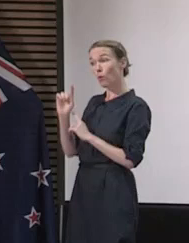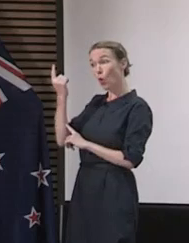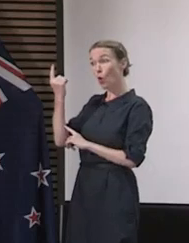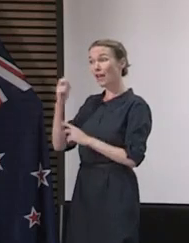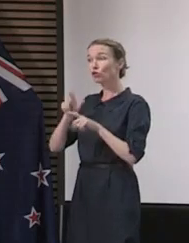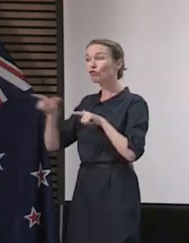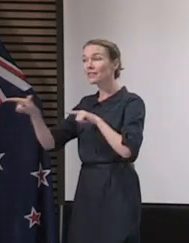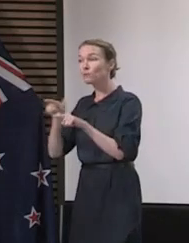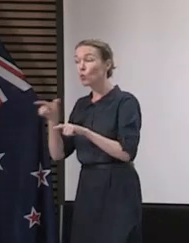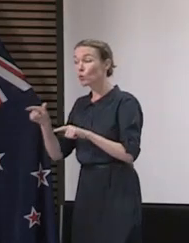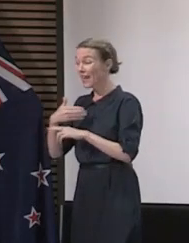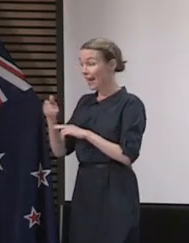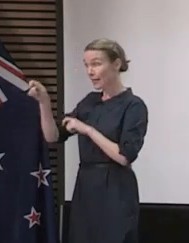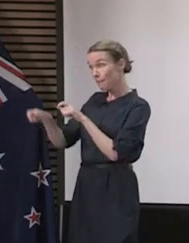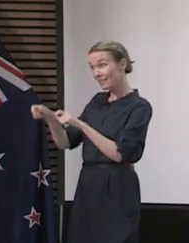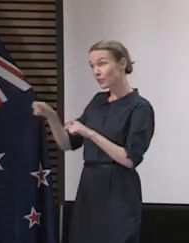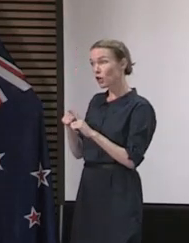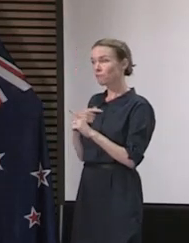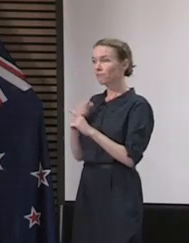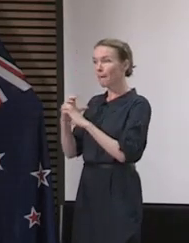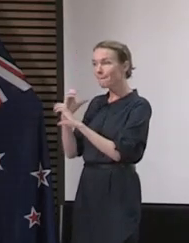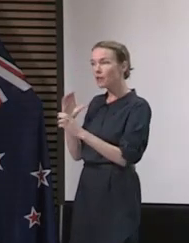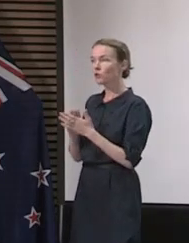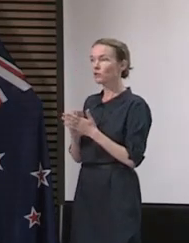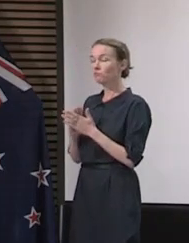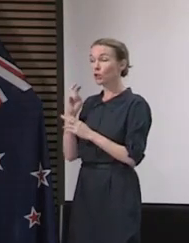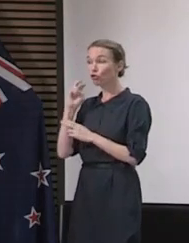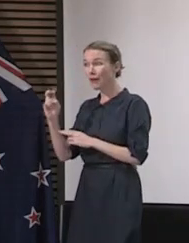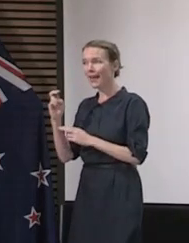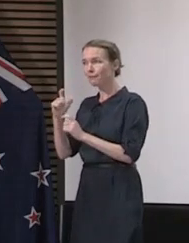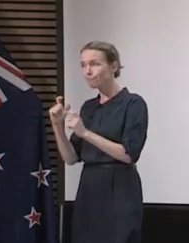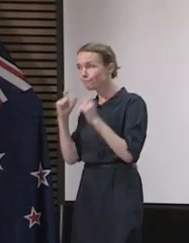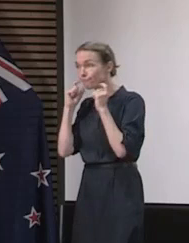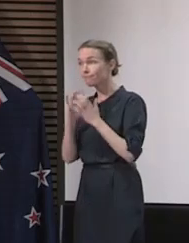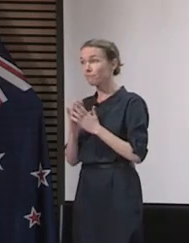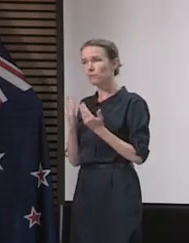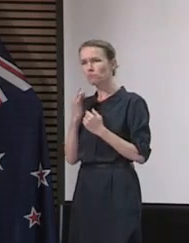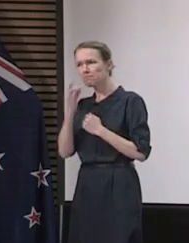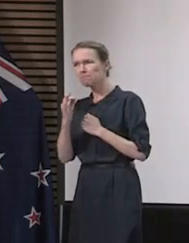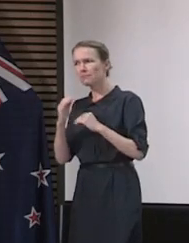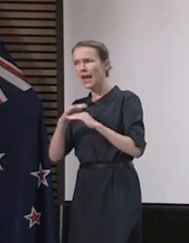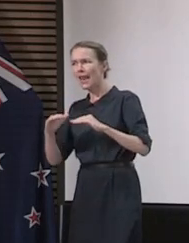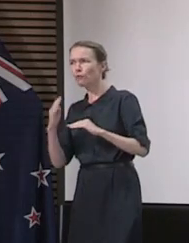passengers under level 3 to wear them on buses and trains. Where is the consideration at